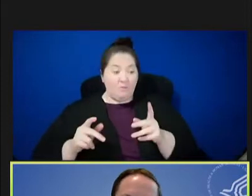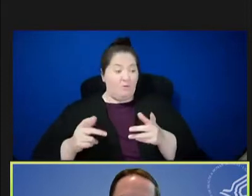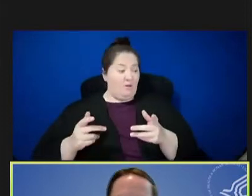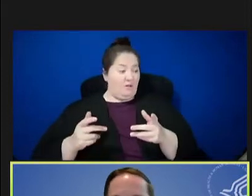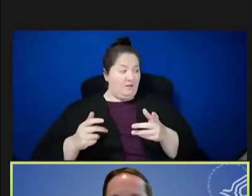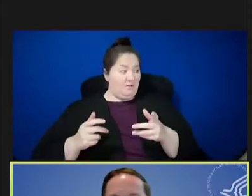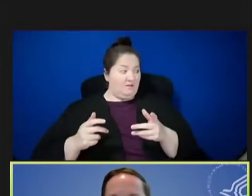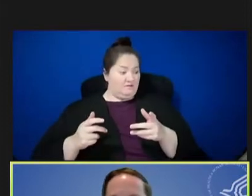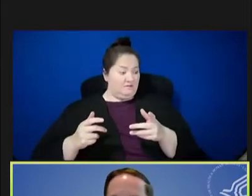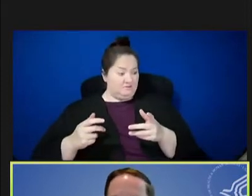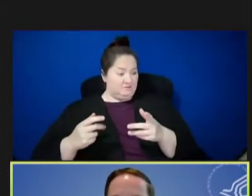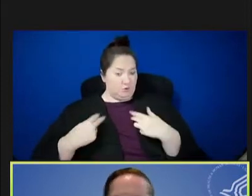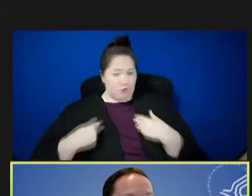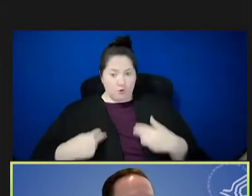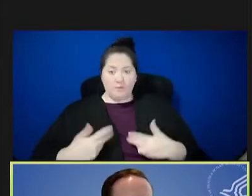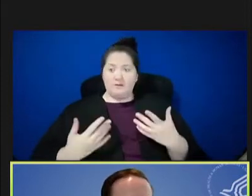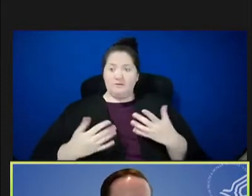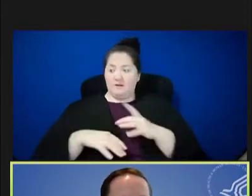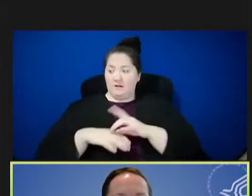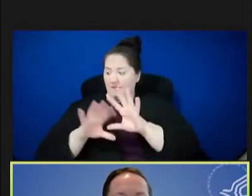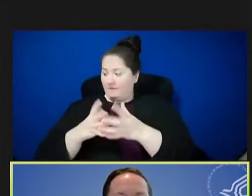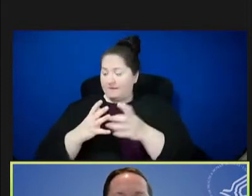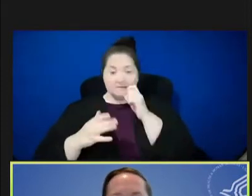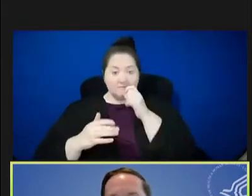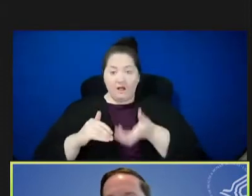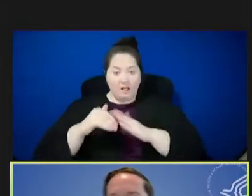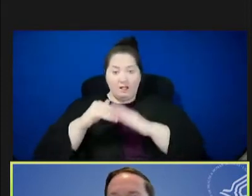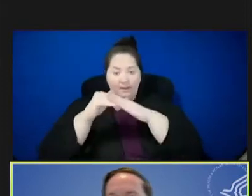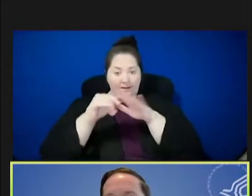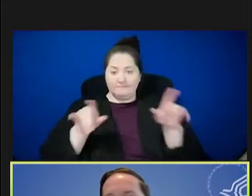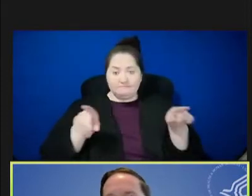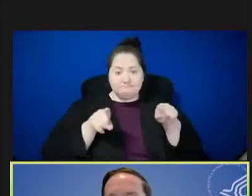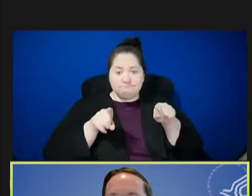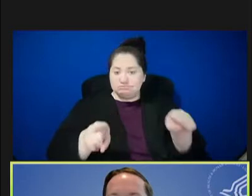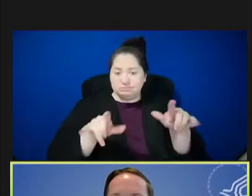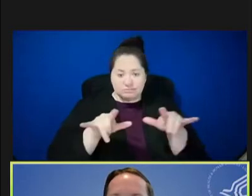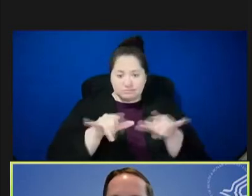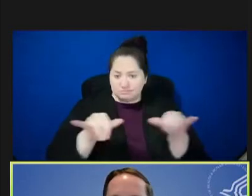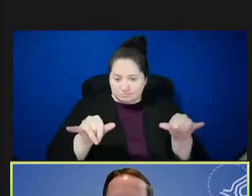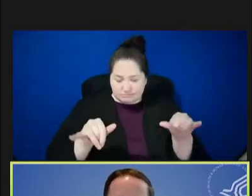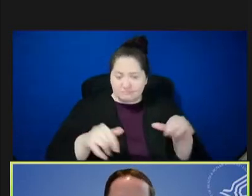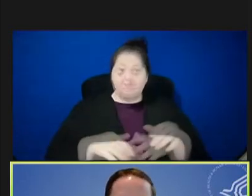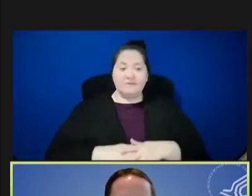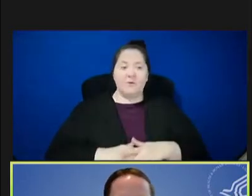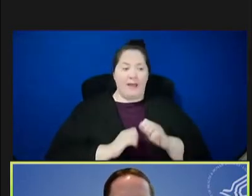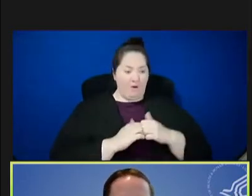beings on the globe is not increasing. So our ability to process and manage that data, that data